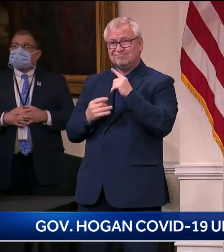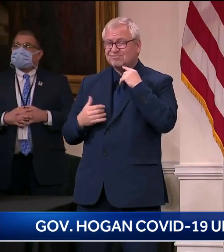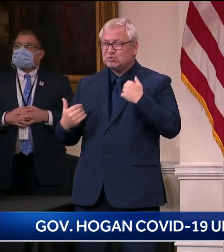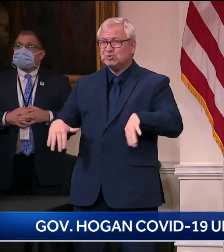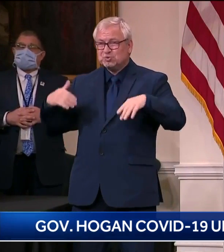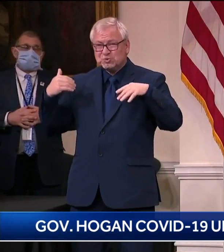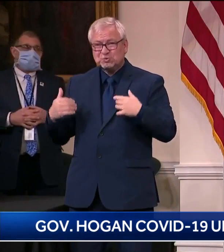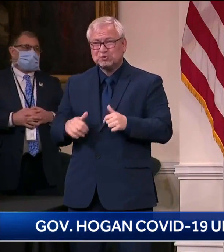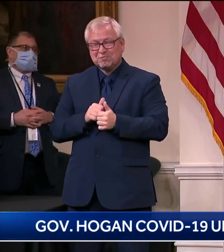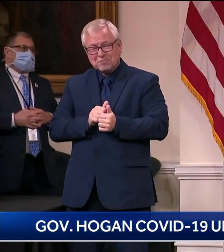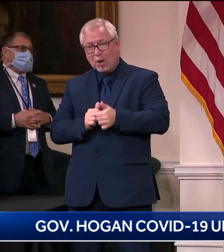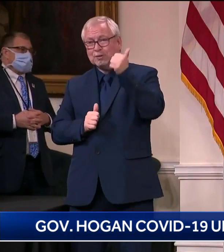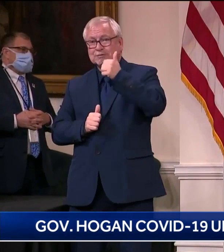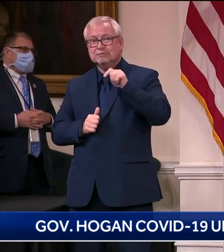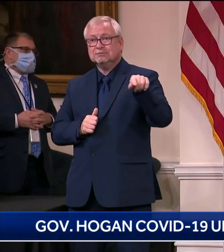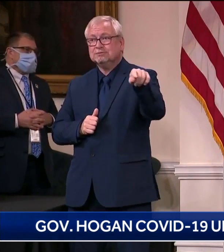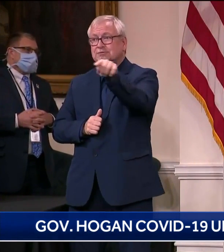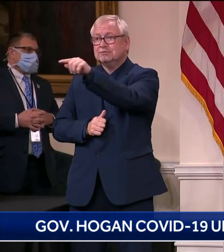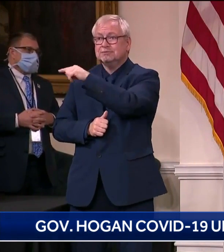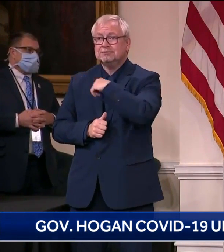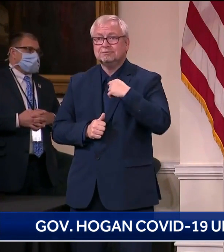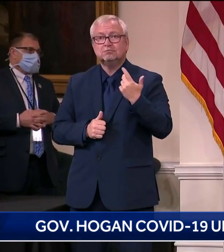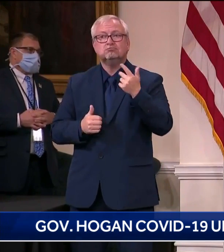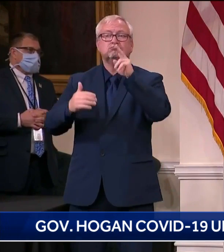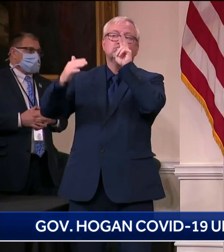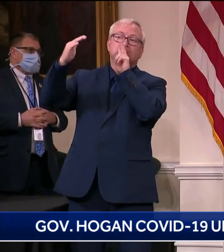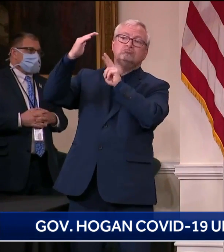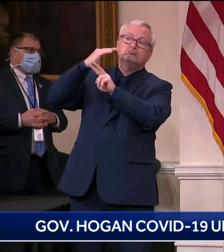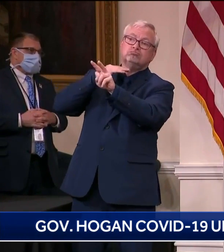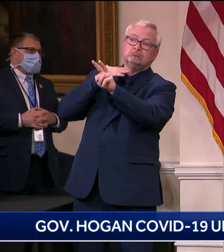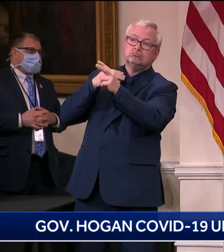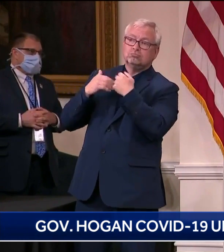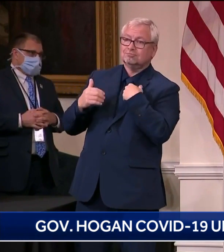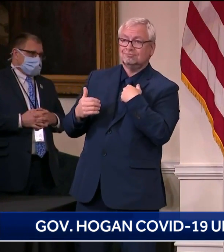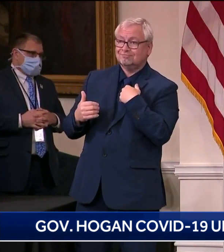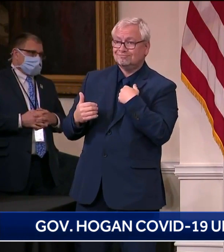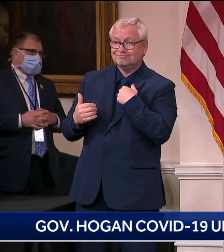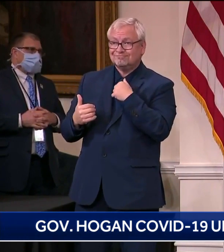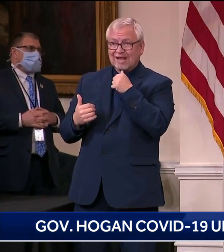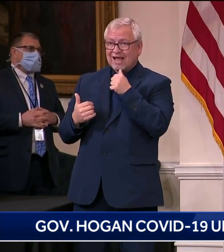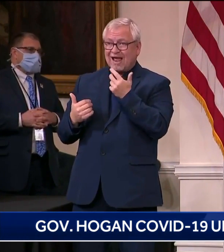WE THINK IT WILL GET WORSE THE NEXT SEVERAL WEEKS.